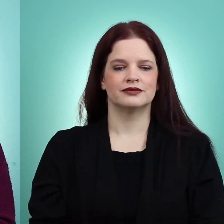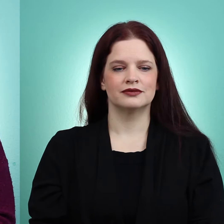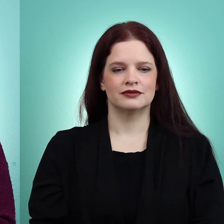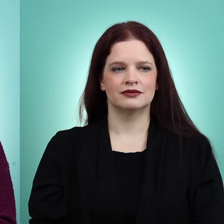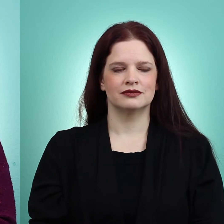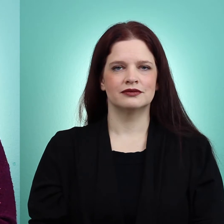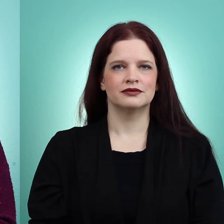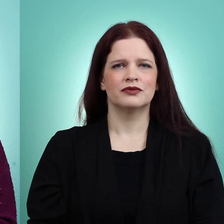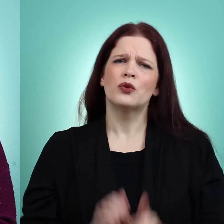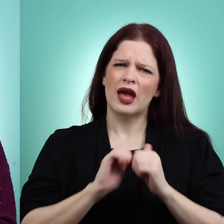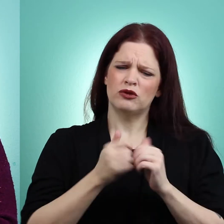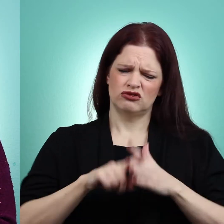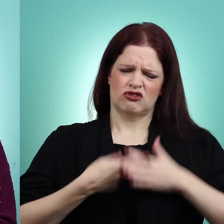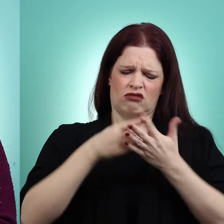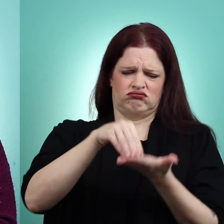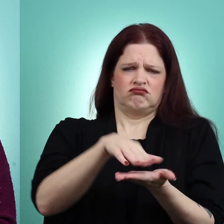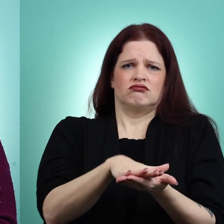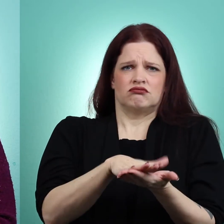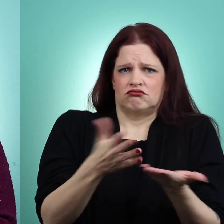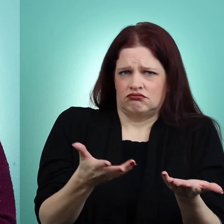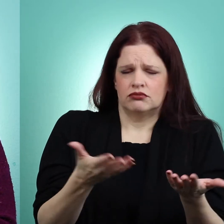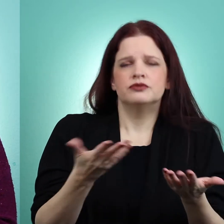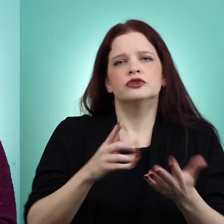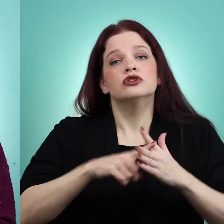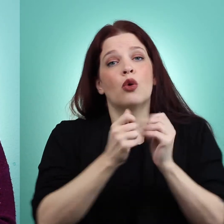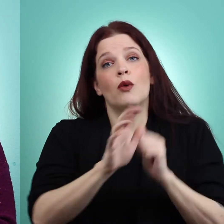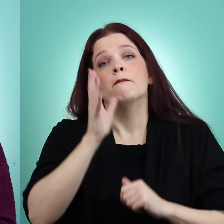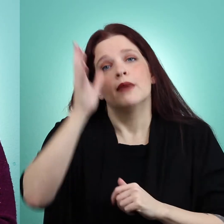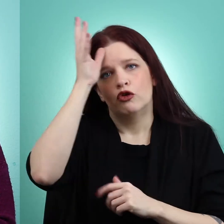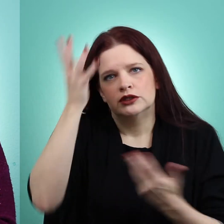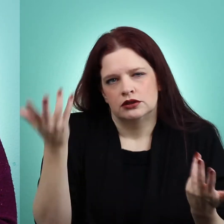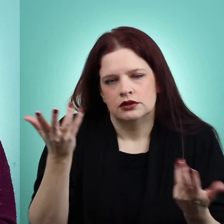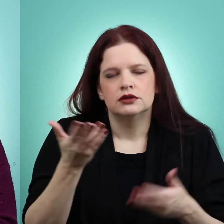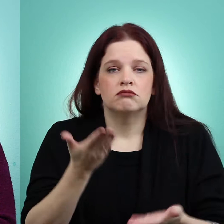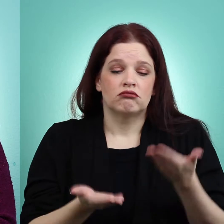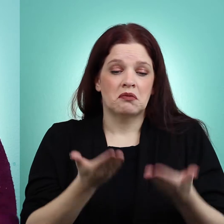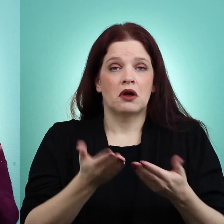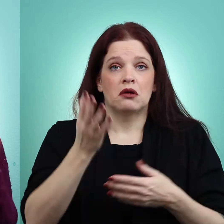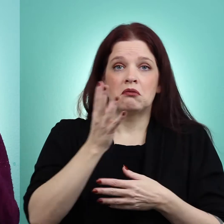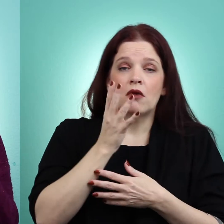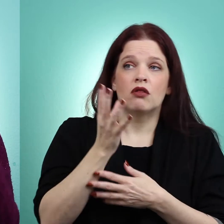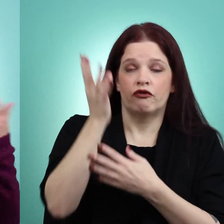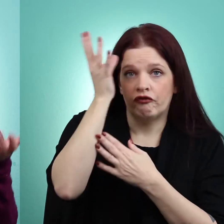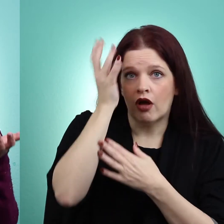So how do we start a genogram? We want to start with our parents. And so we want to start with our mother or father, or maybe we have two mothers